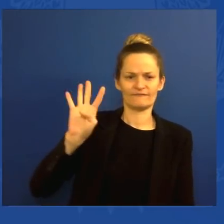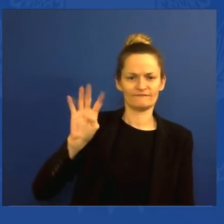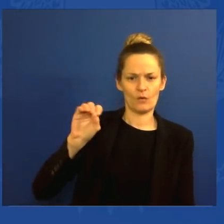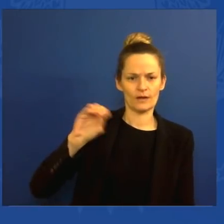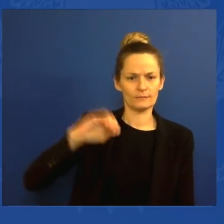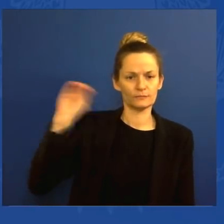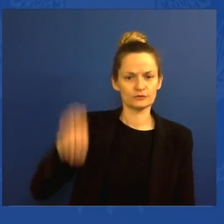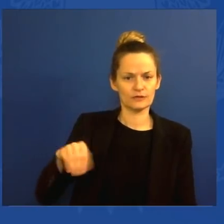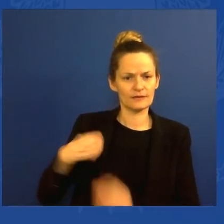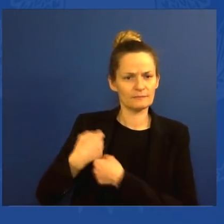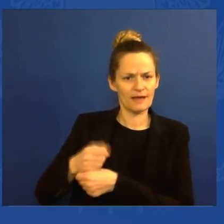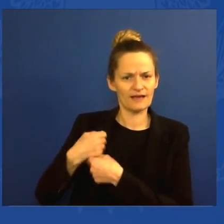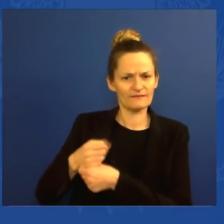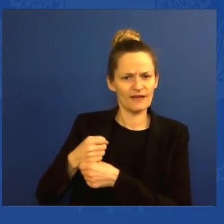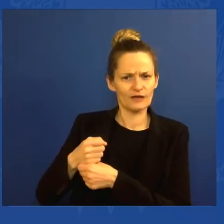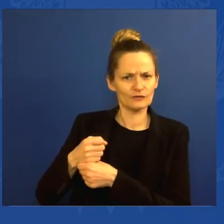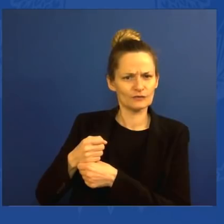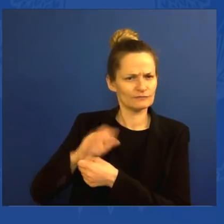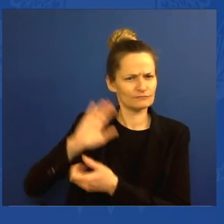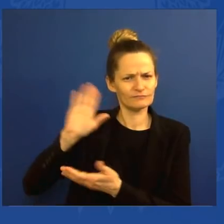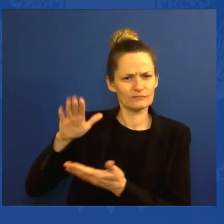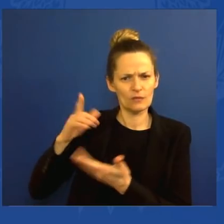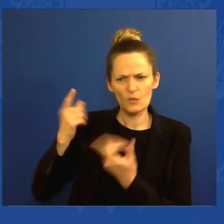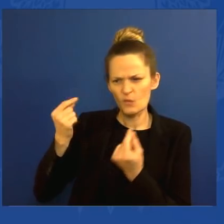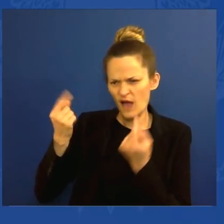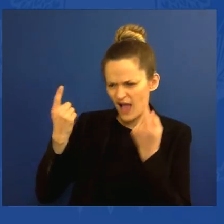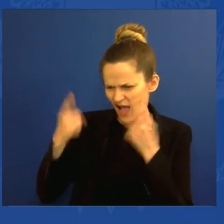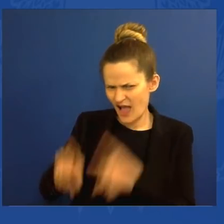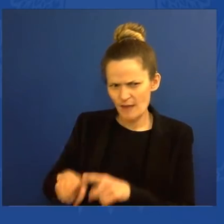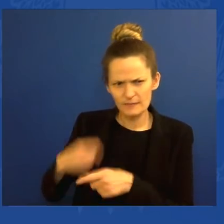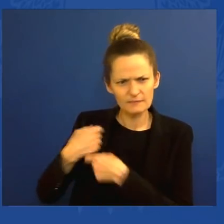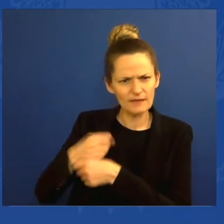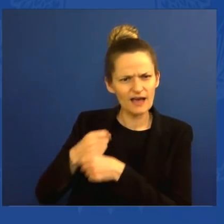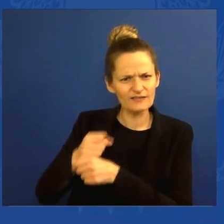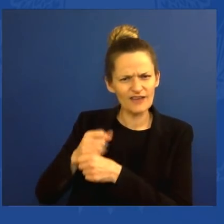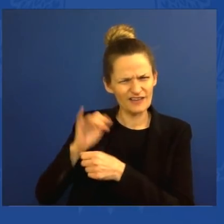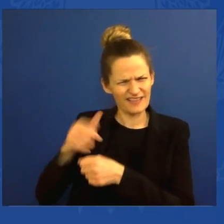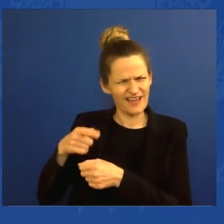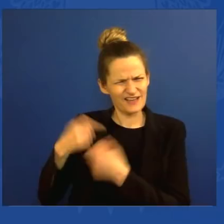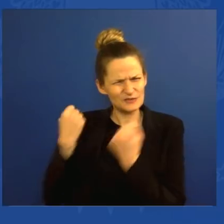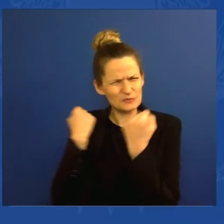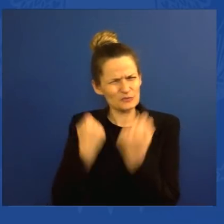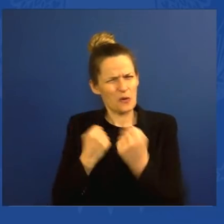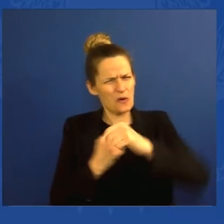got hollowed out. Companies moved jobs and production overseas, especially from the industrial Midwest.